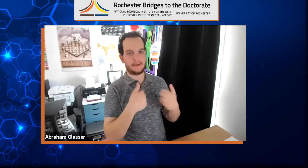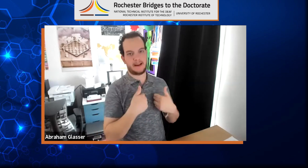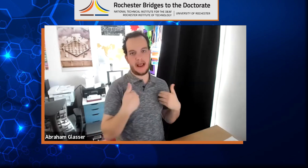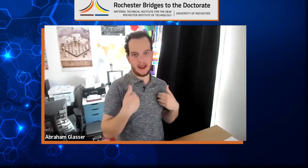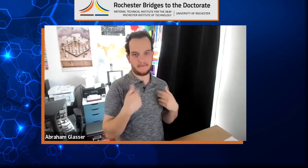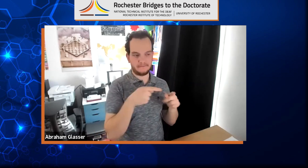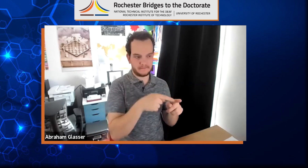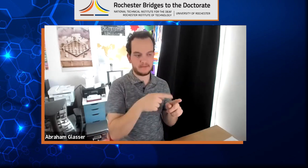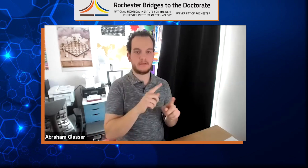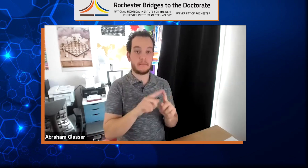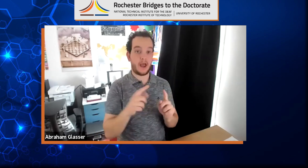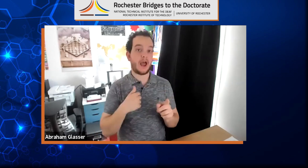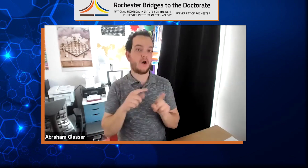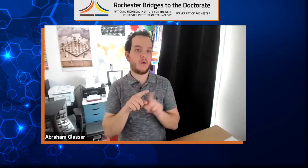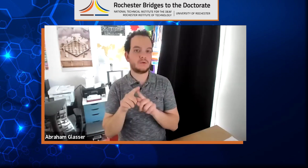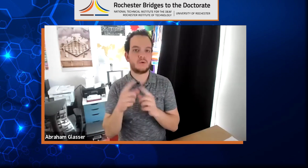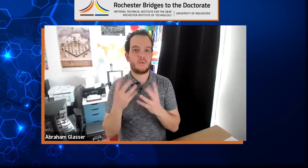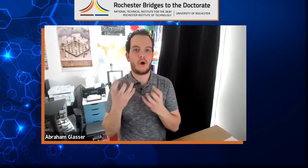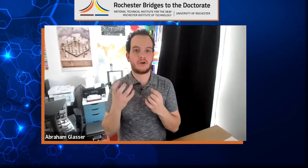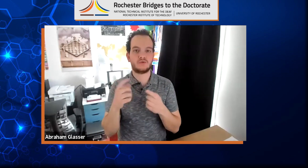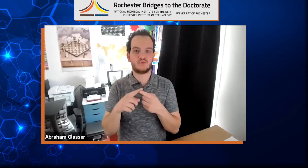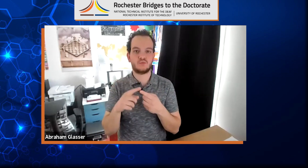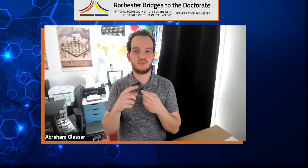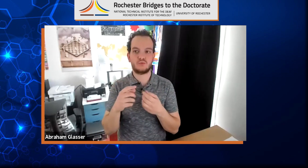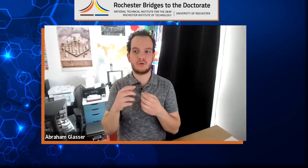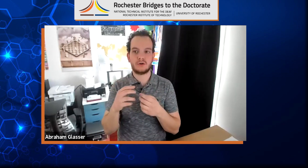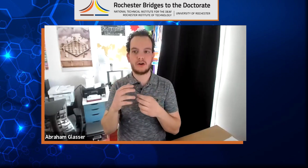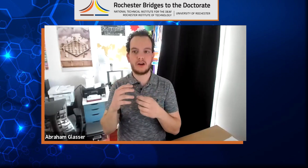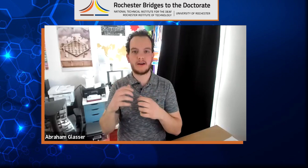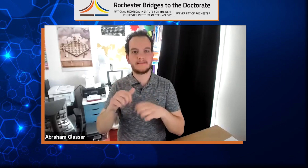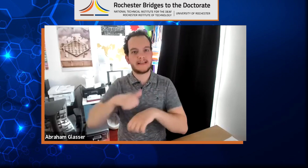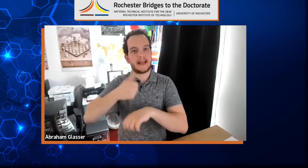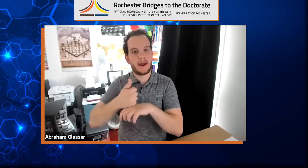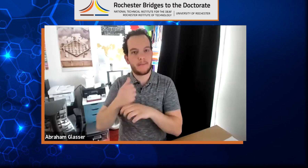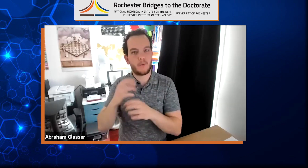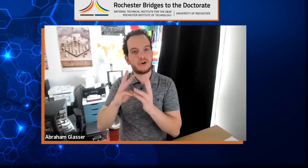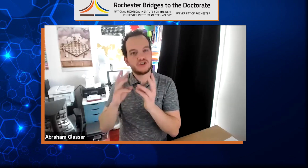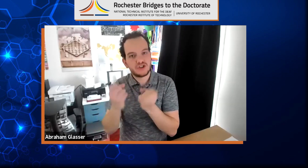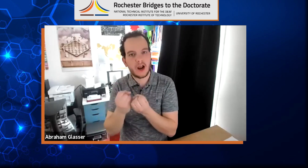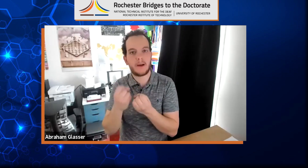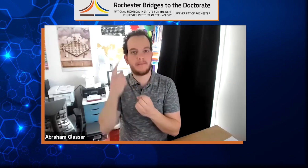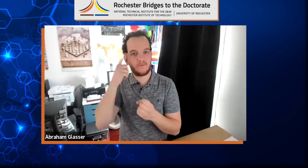that I would like to do. But I also want to create workshops